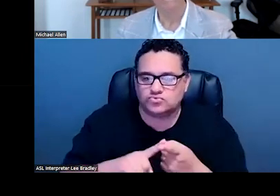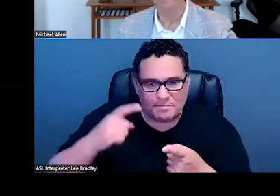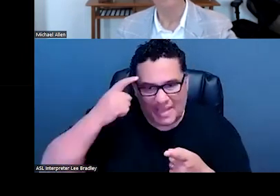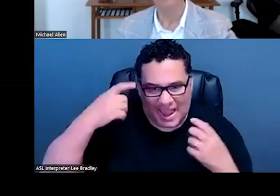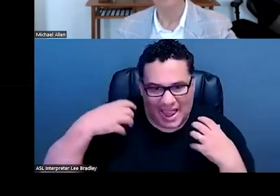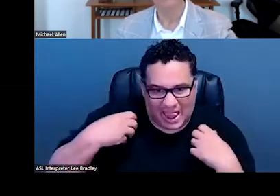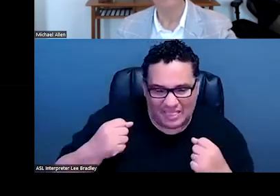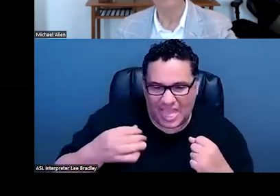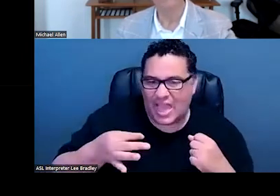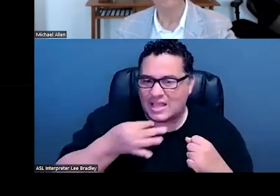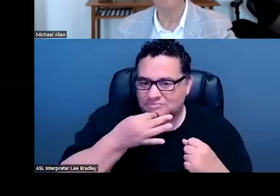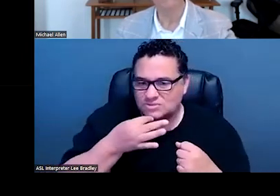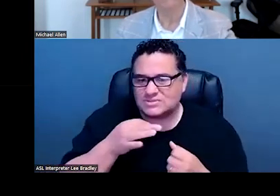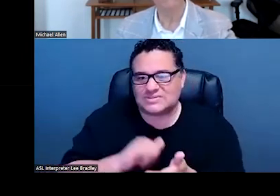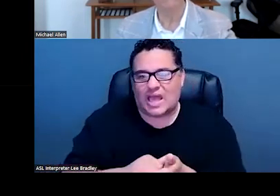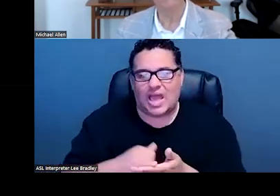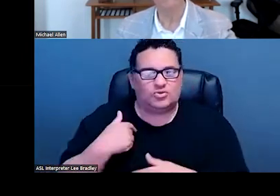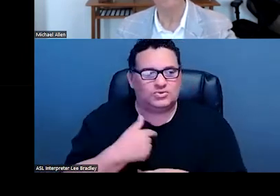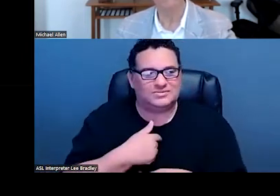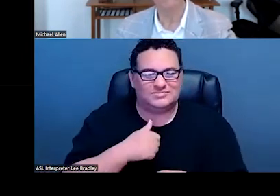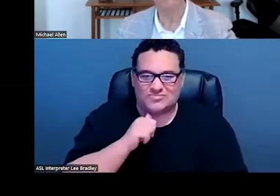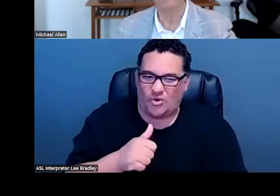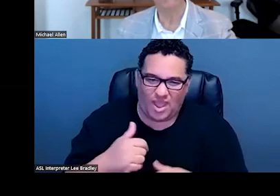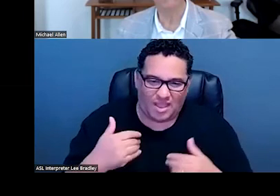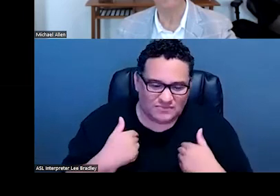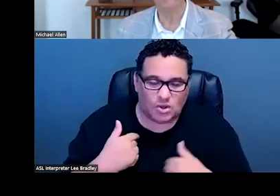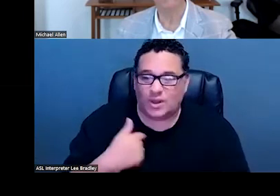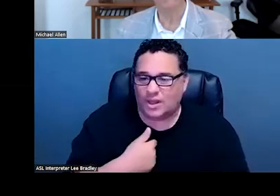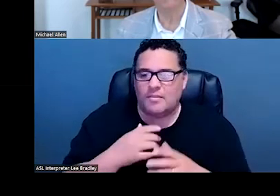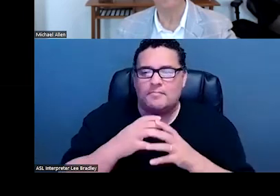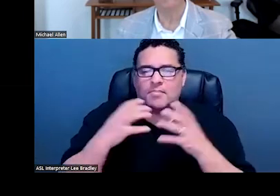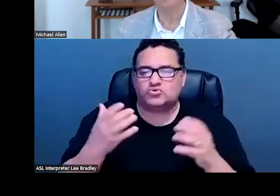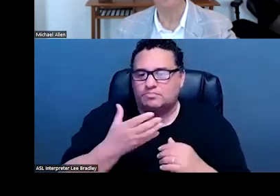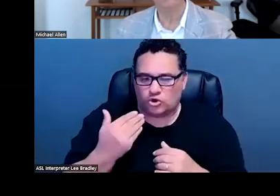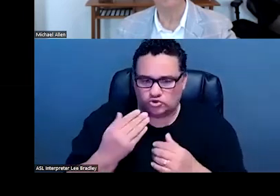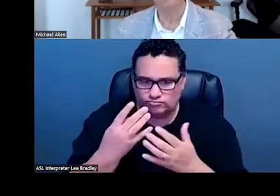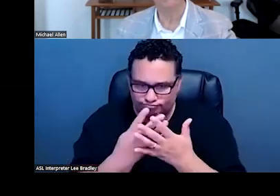THAT WE DON'T HAVE. WE ARE MUCH BETTER ABOUT, SCREENING THE FOLKS FOR MEDICAL PROBLEMS.